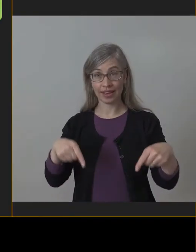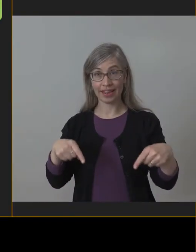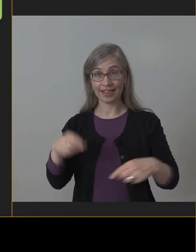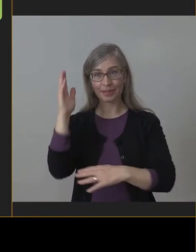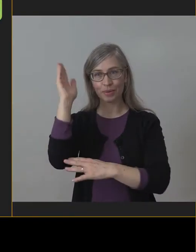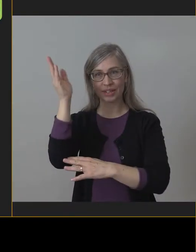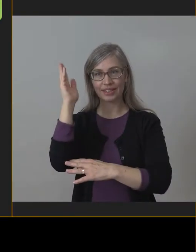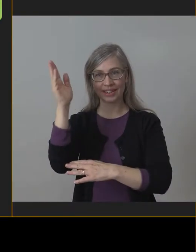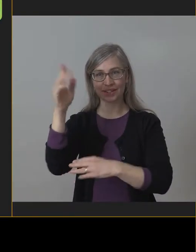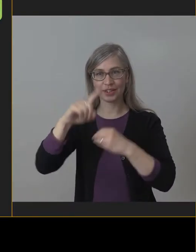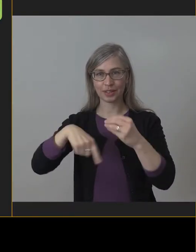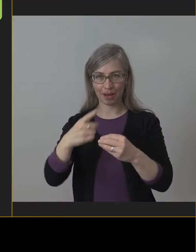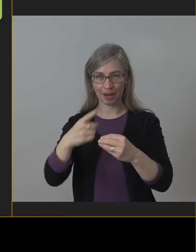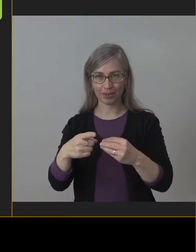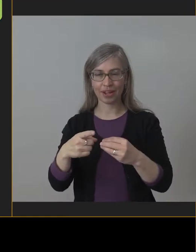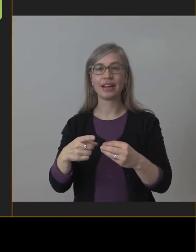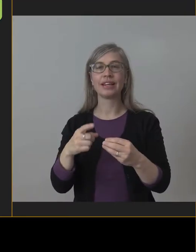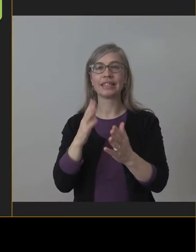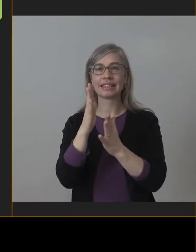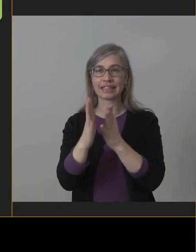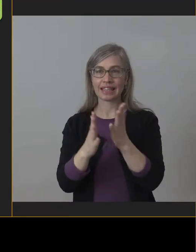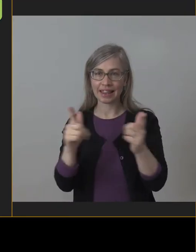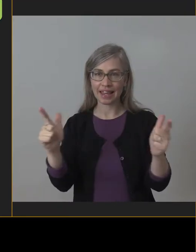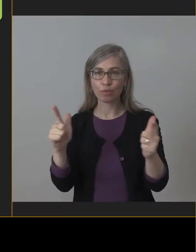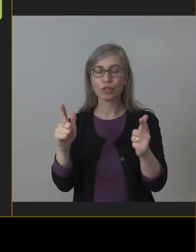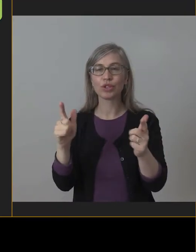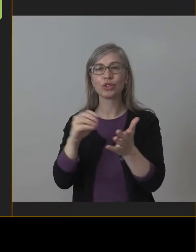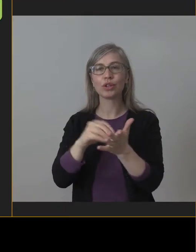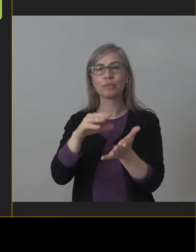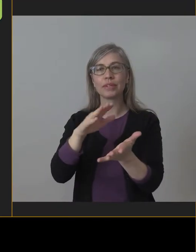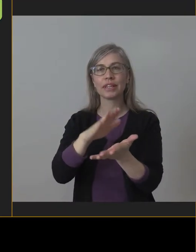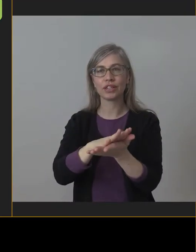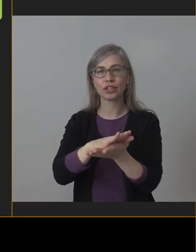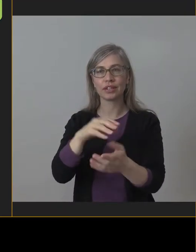This presentation will address sign language documentation in Kenya,